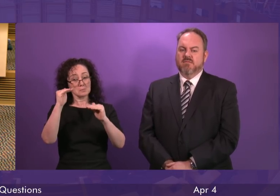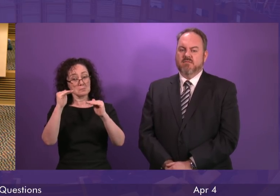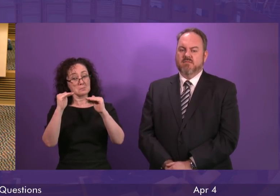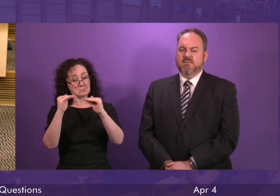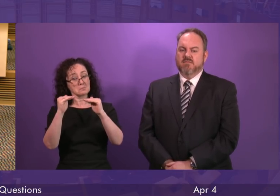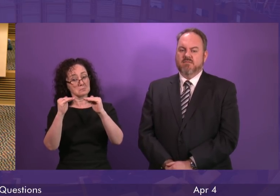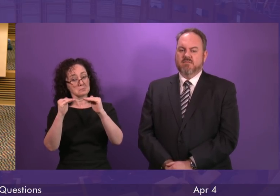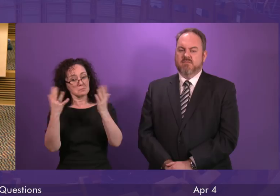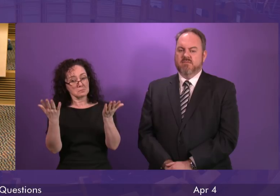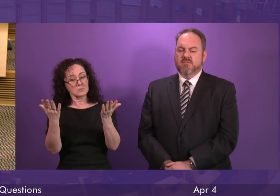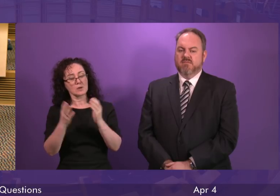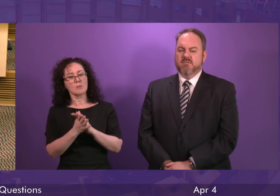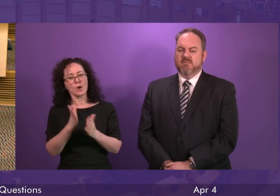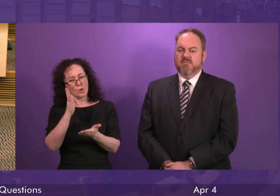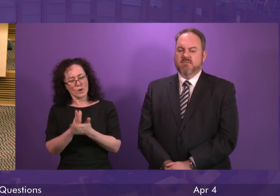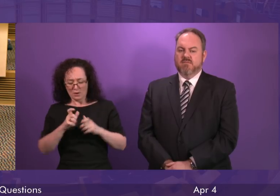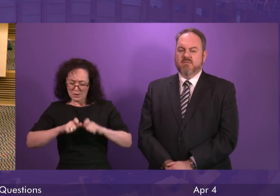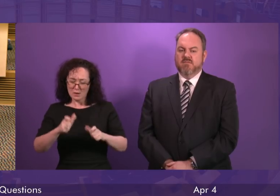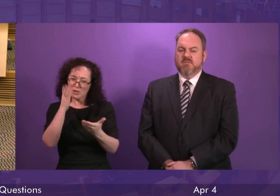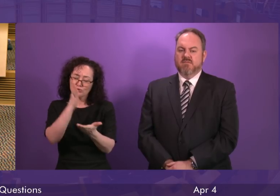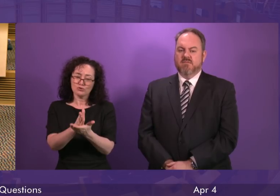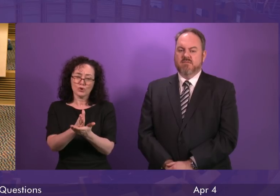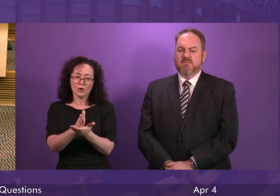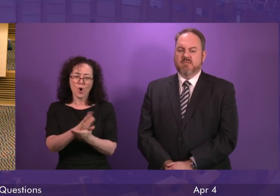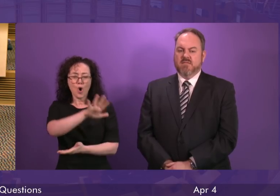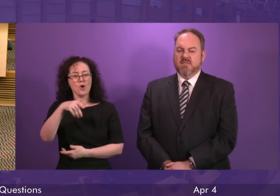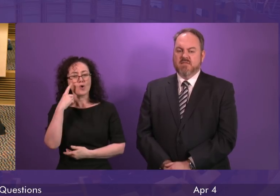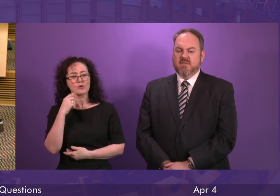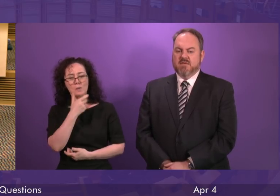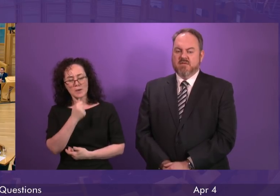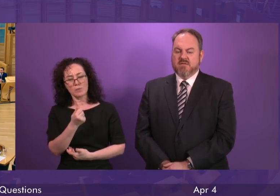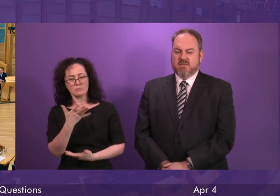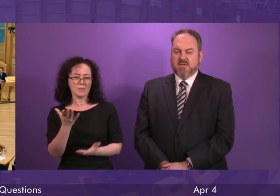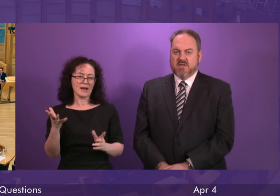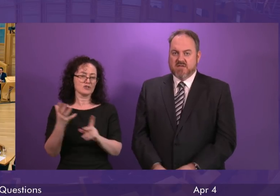what needs to be done to ensure that every young person in our schools gets the best possible education.